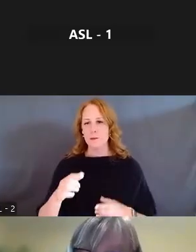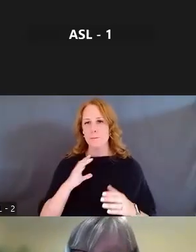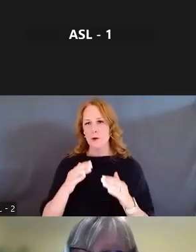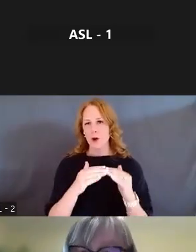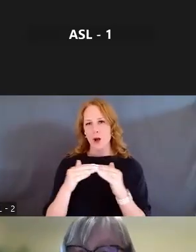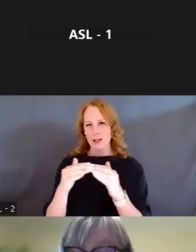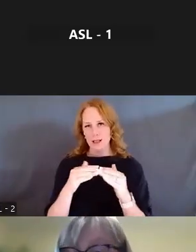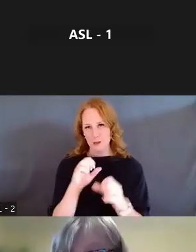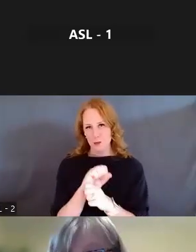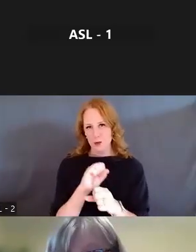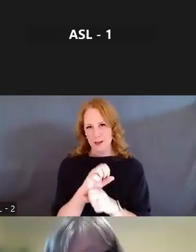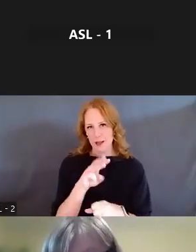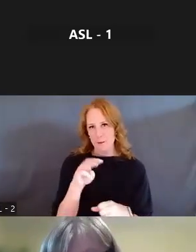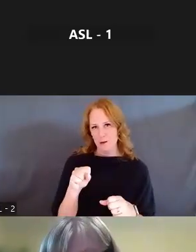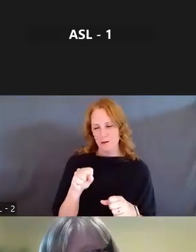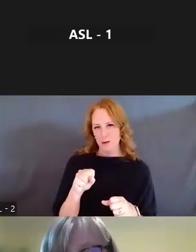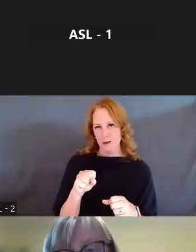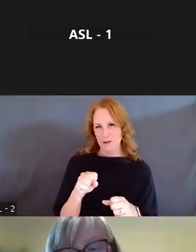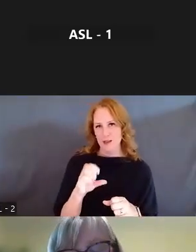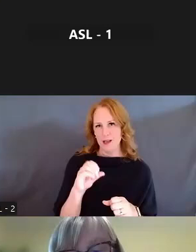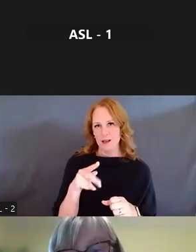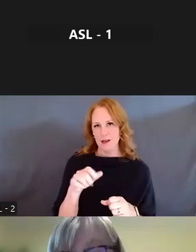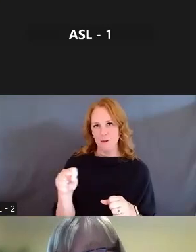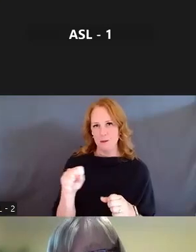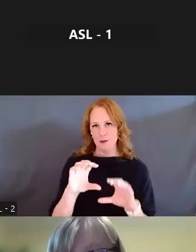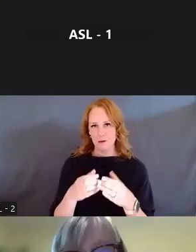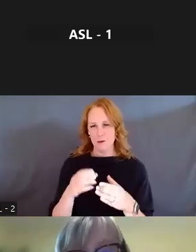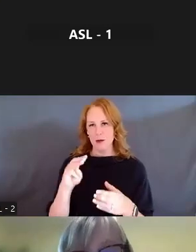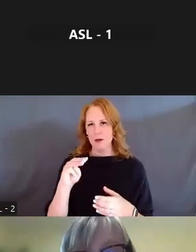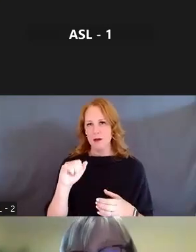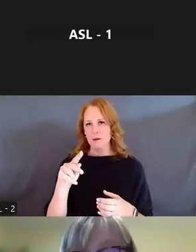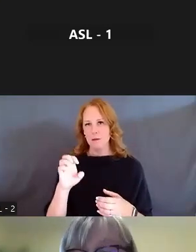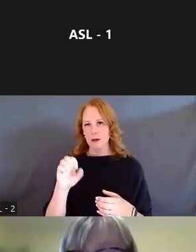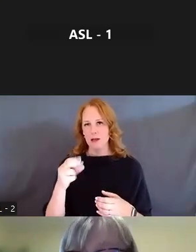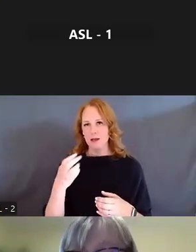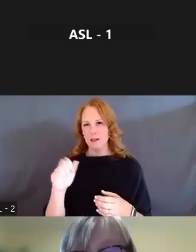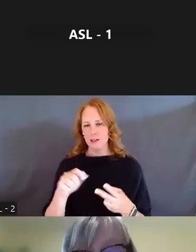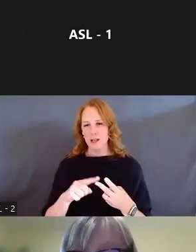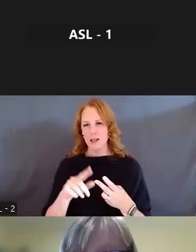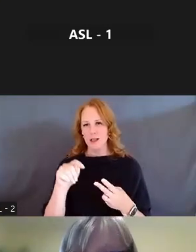working at Microsoft at Compass Group um, Mike Sheay and Tara Auror. and just thrilled to be